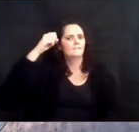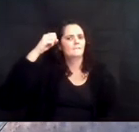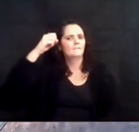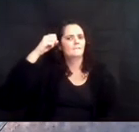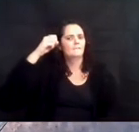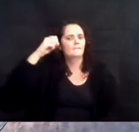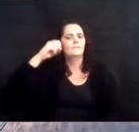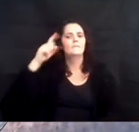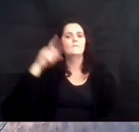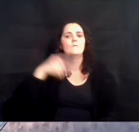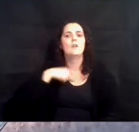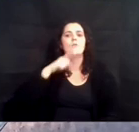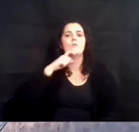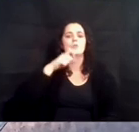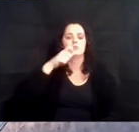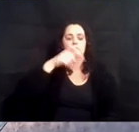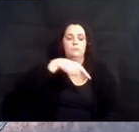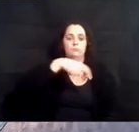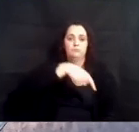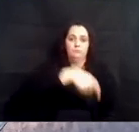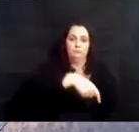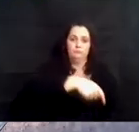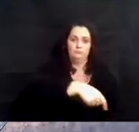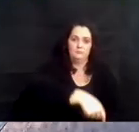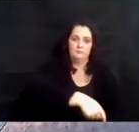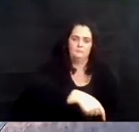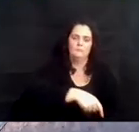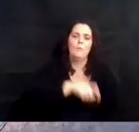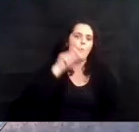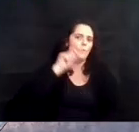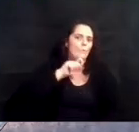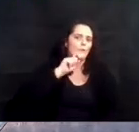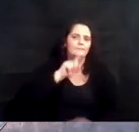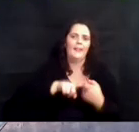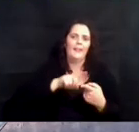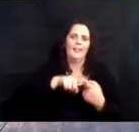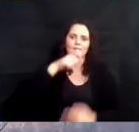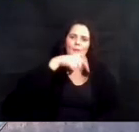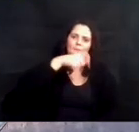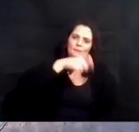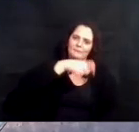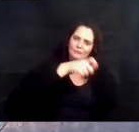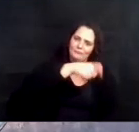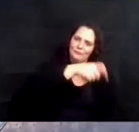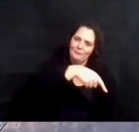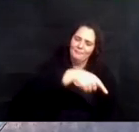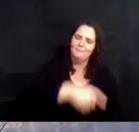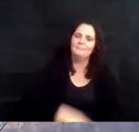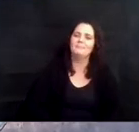extend down the bottom, okay, as our water continues to drip down there.